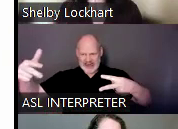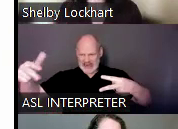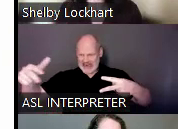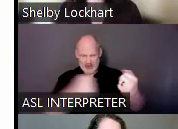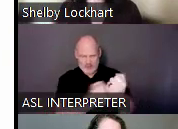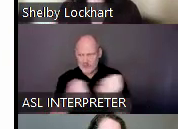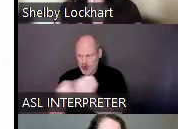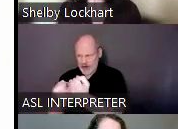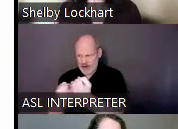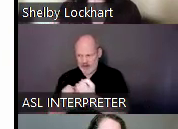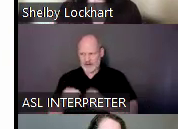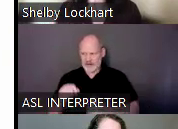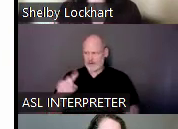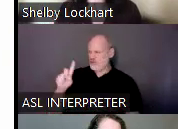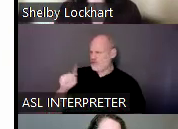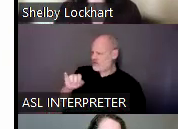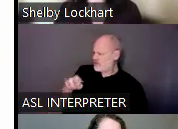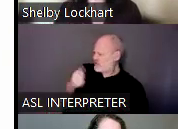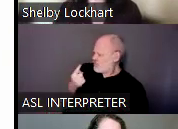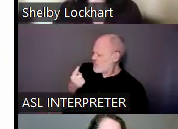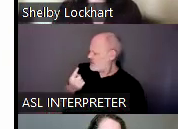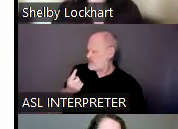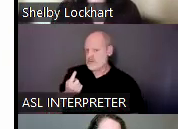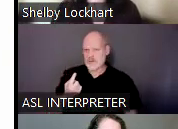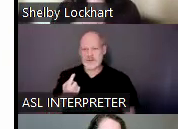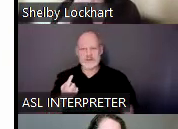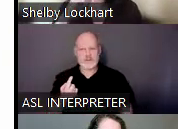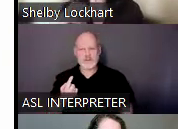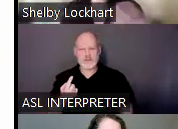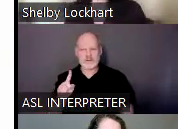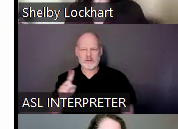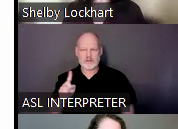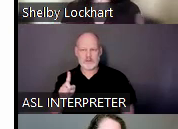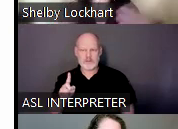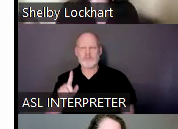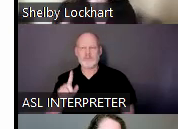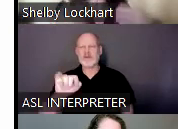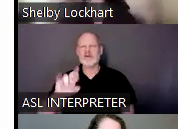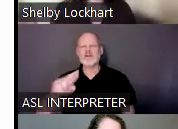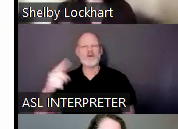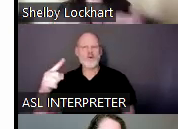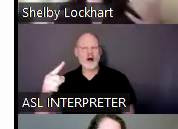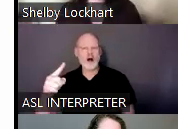the Tier 1 time or Tier 1 team, and so Tier 1 is just like plc's, PBIS,